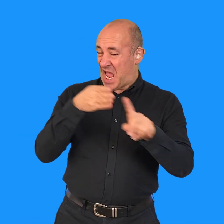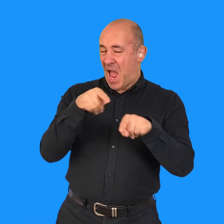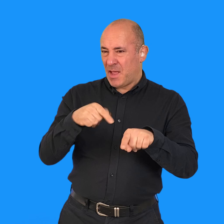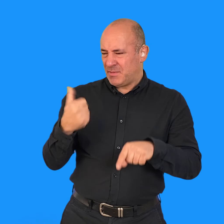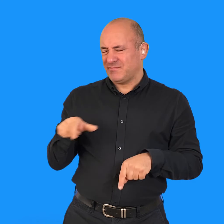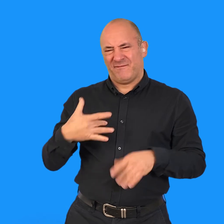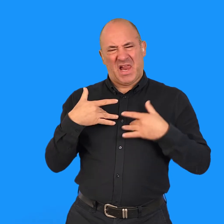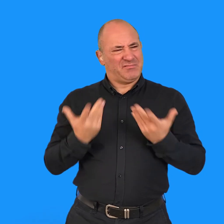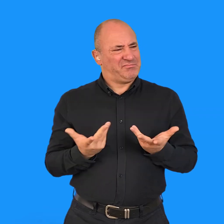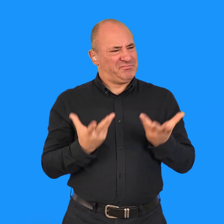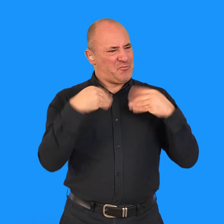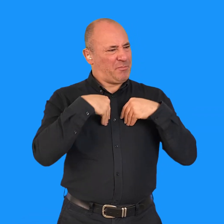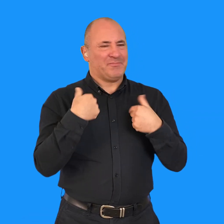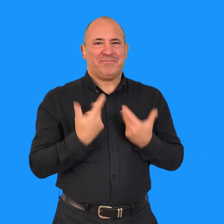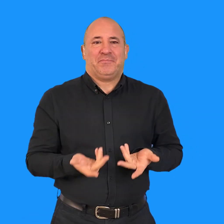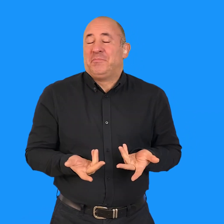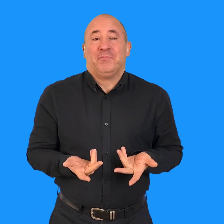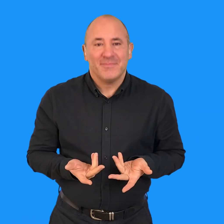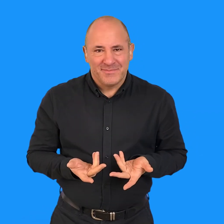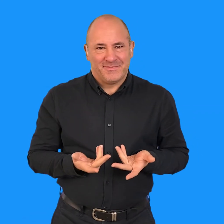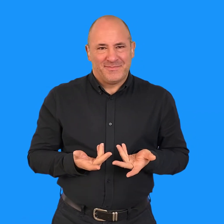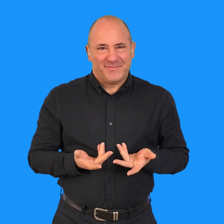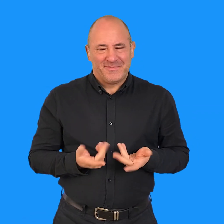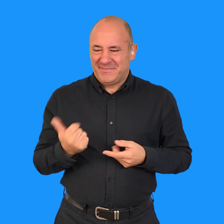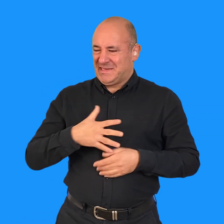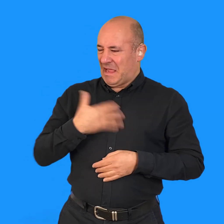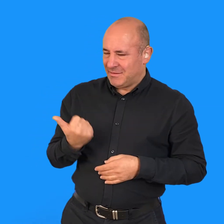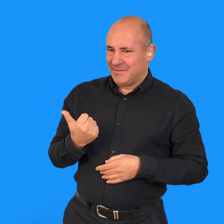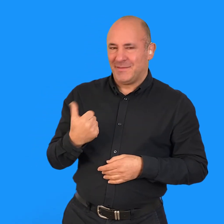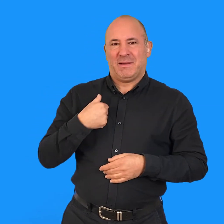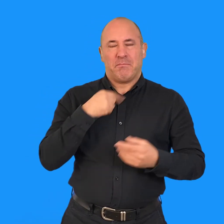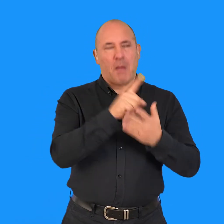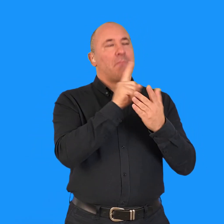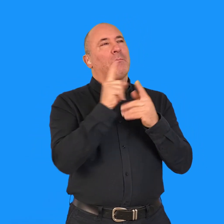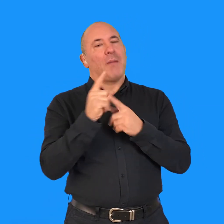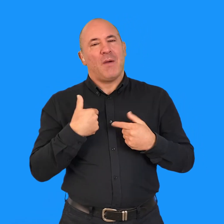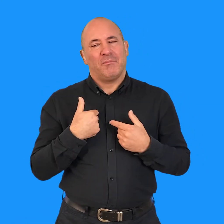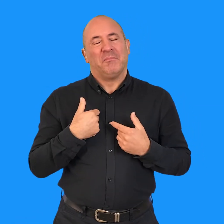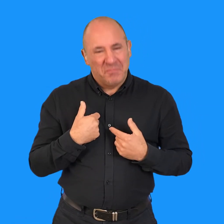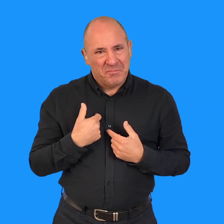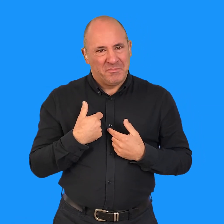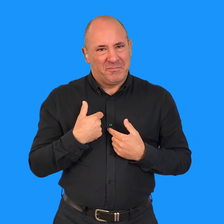the intent of the piece, which was to make people understand what it was like to be visually impaired.